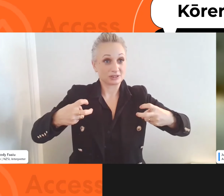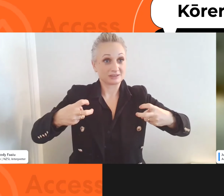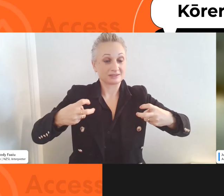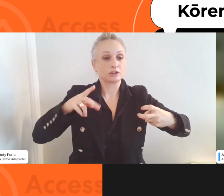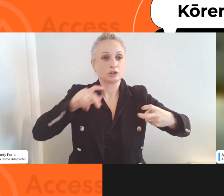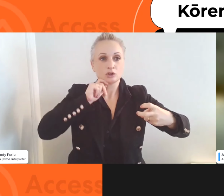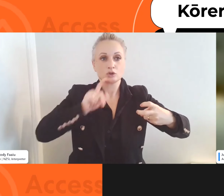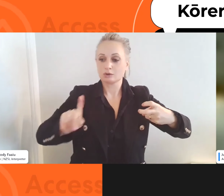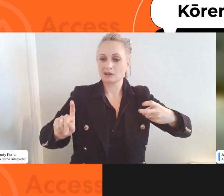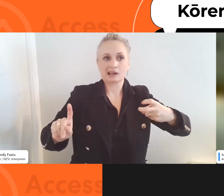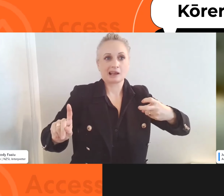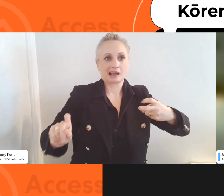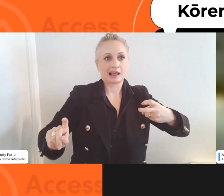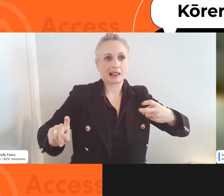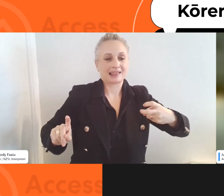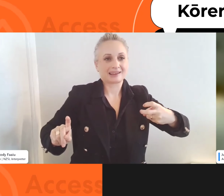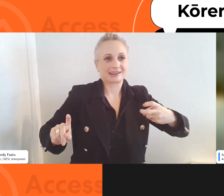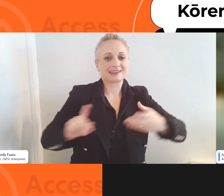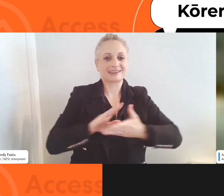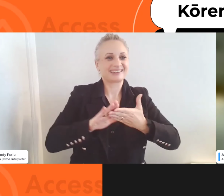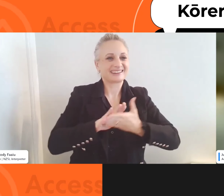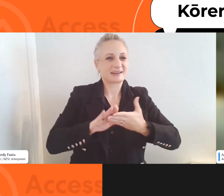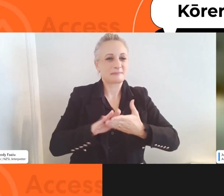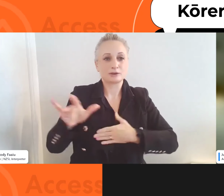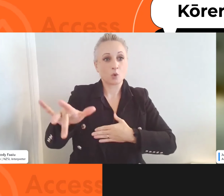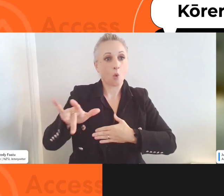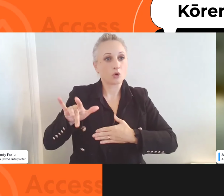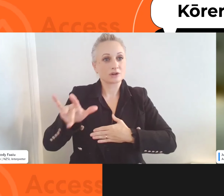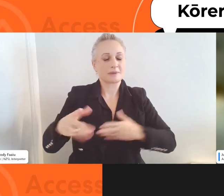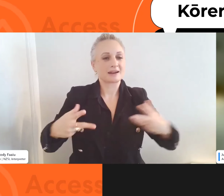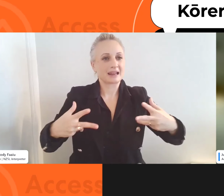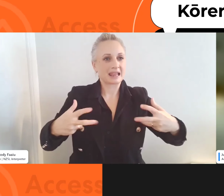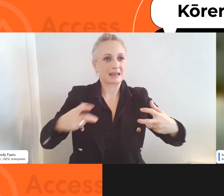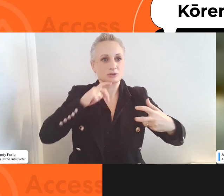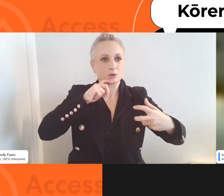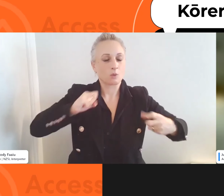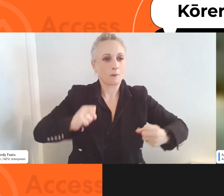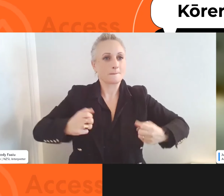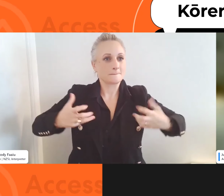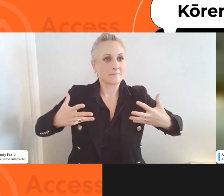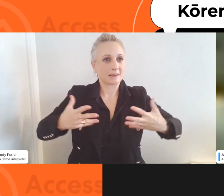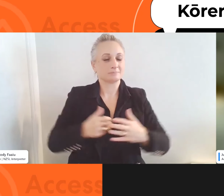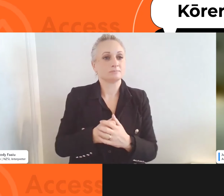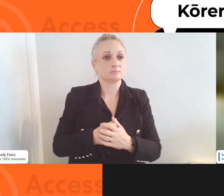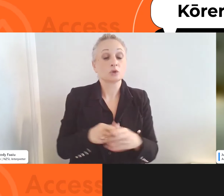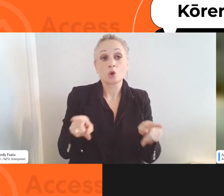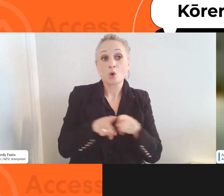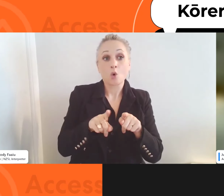the bottom of your screen. The second option is via a live transcript.